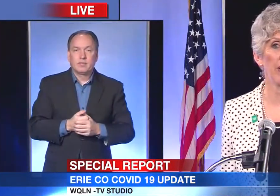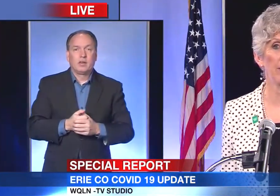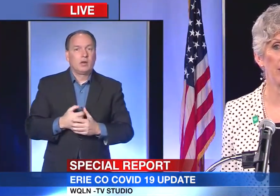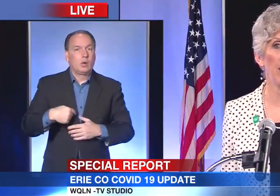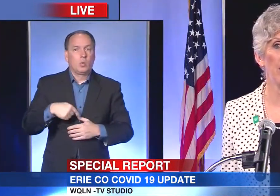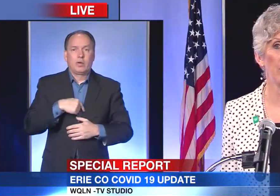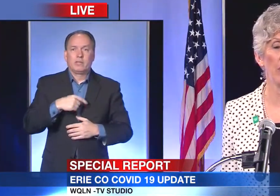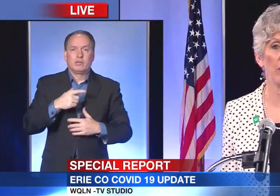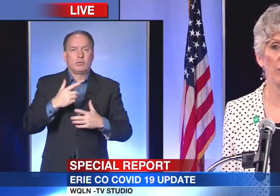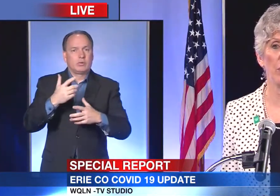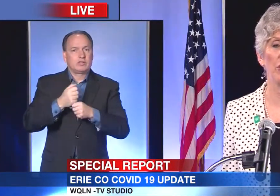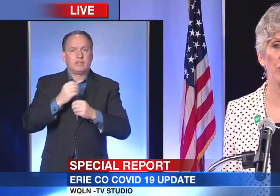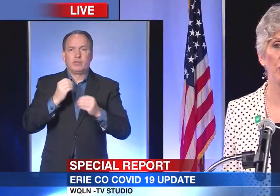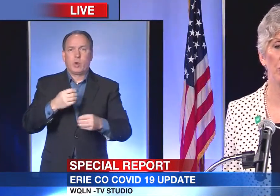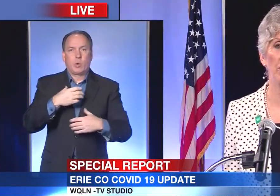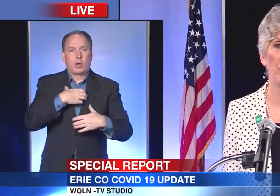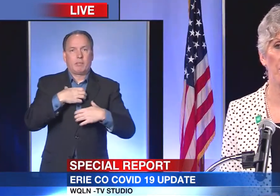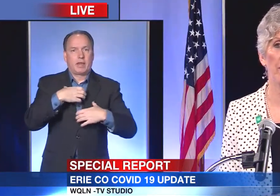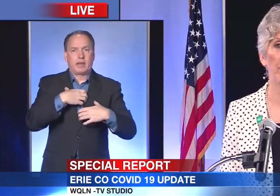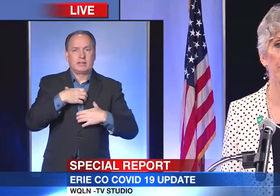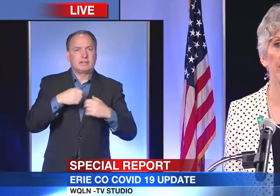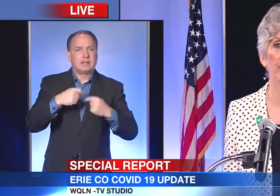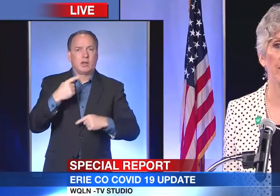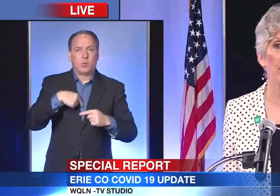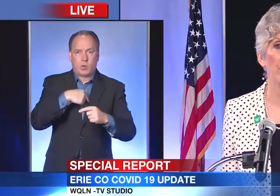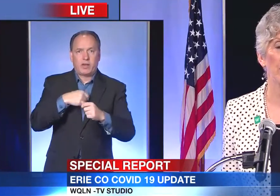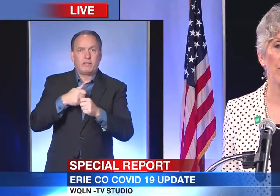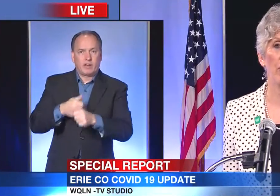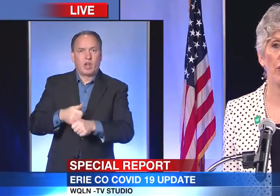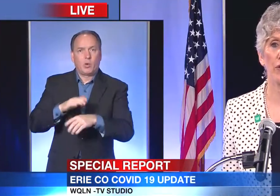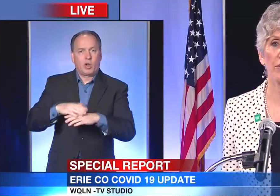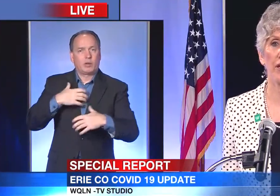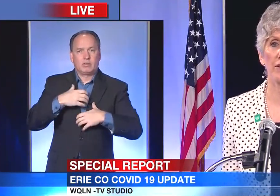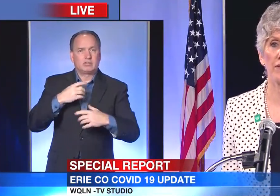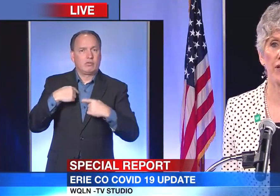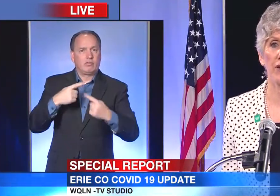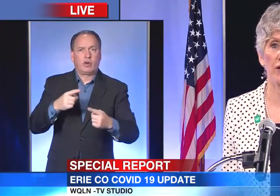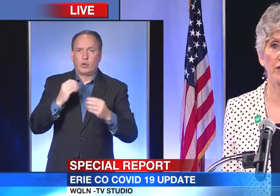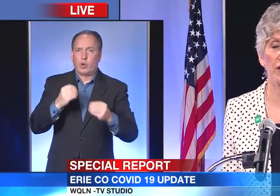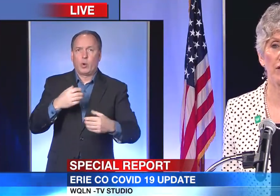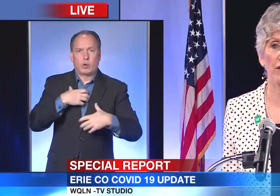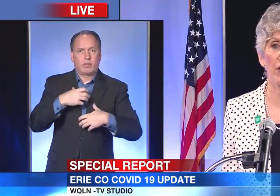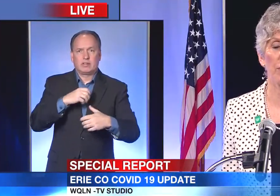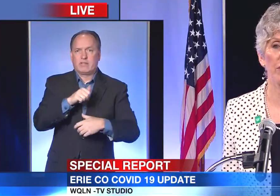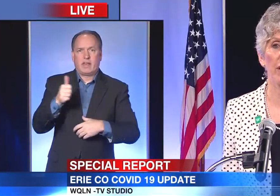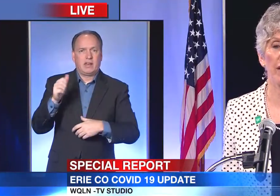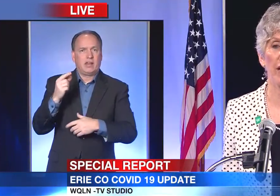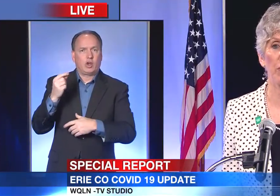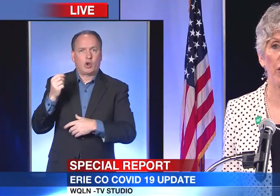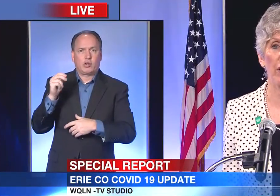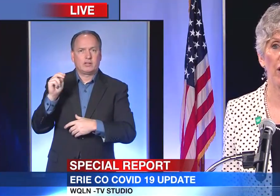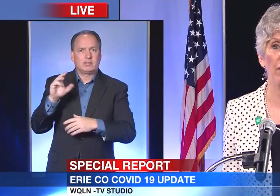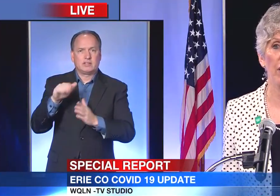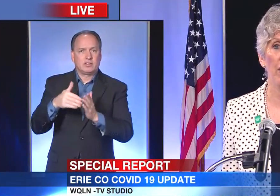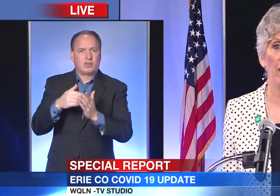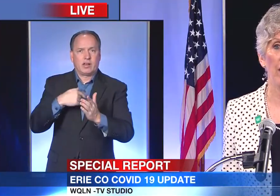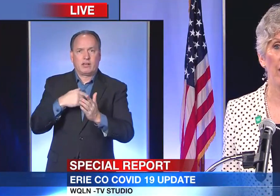SO CAN YOU PROVIDE SOME LIGHT ON THAT? WE HAVE GOTTEN NO COMPLAINTS TODAY, AND WHAT WE DO IS WE FOLLOW UP ON COMPLAINTS.